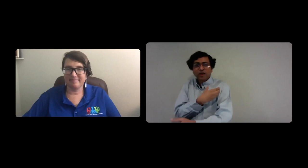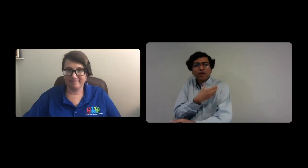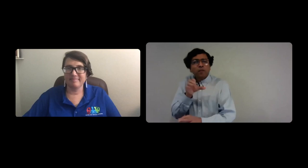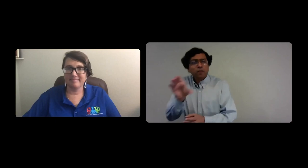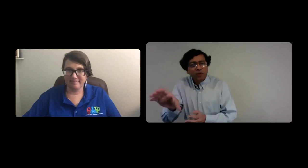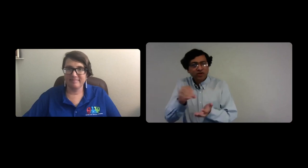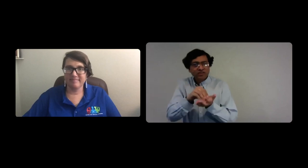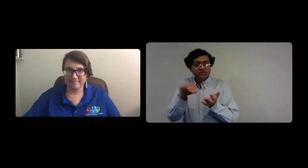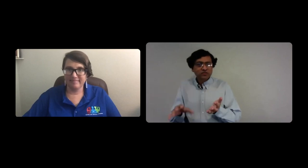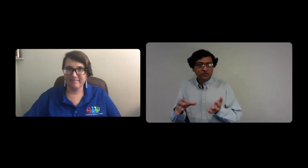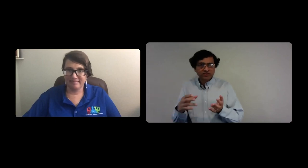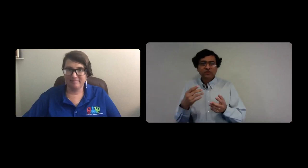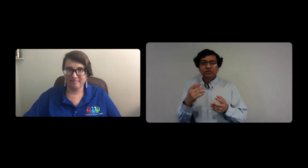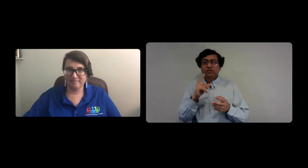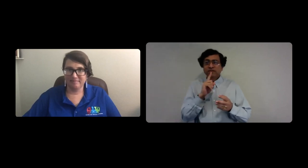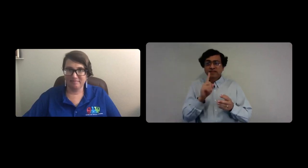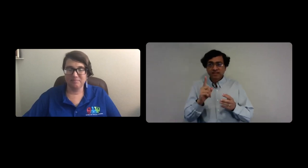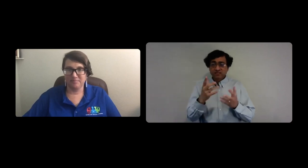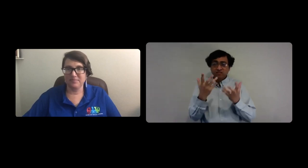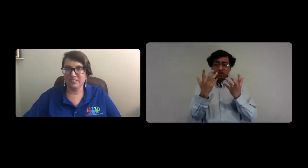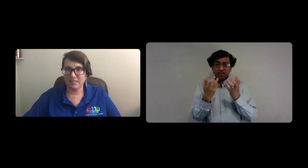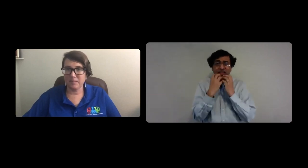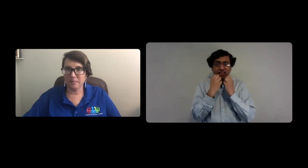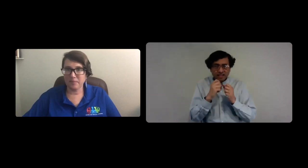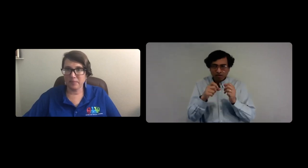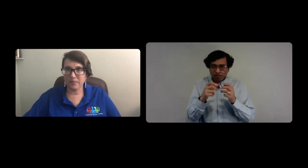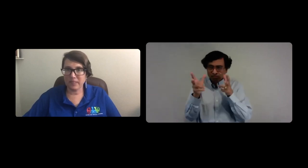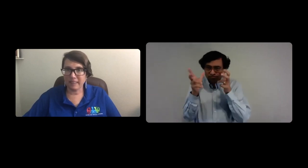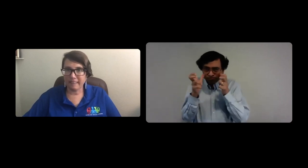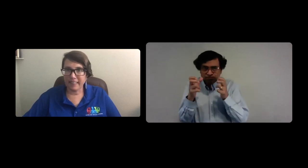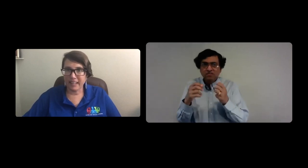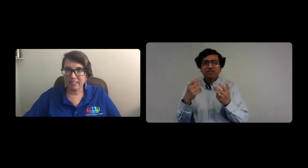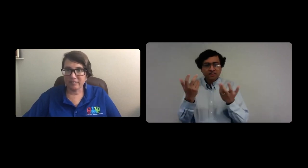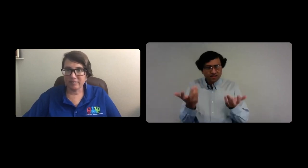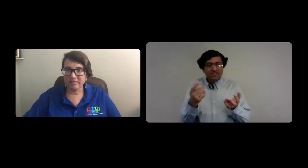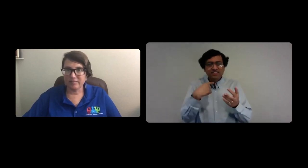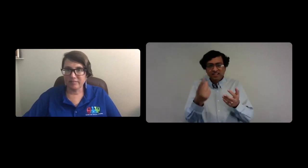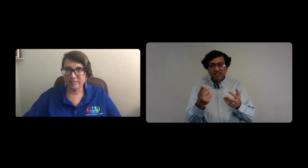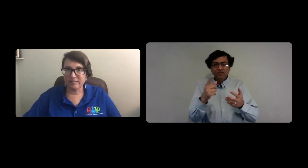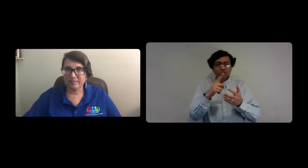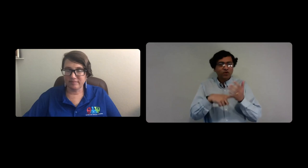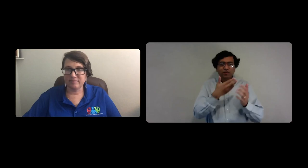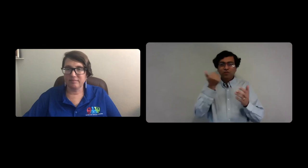information access and therefore empowering their sense of urgency to do something about it.